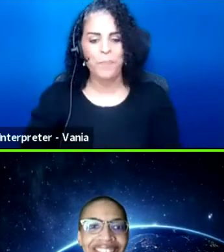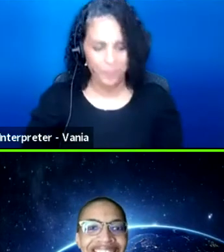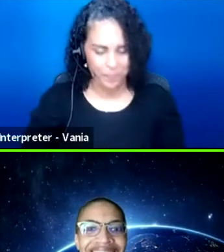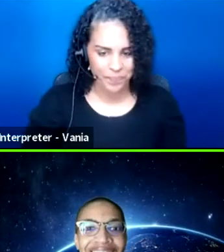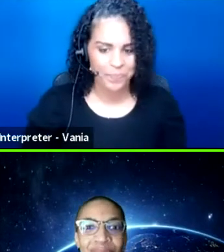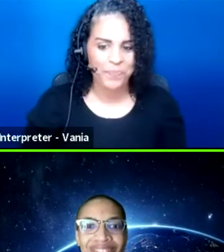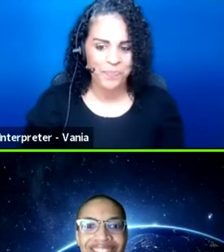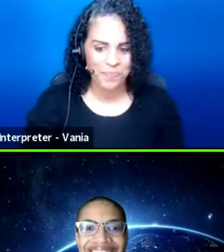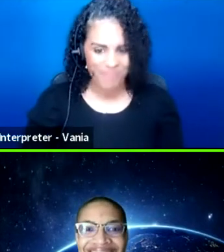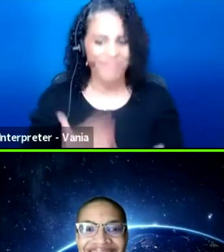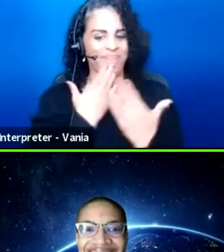Thank you.